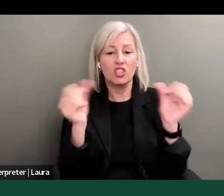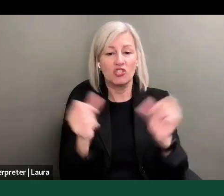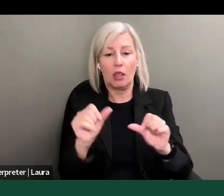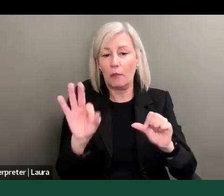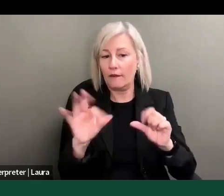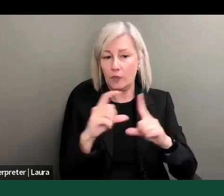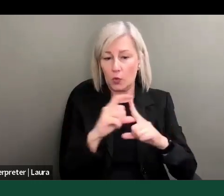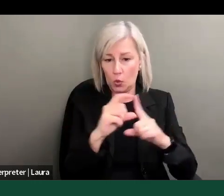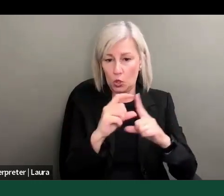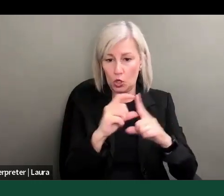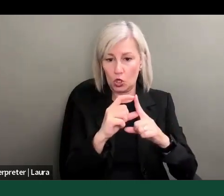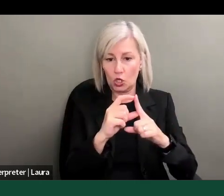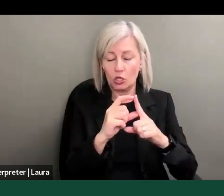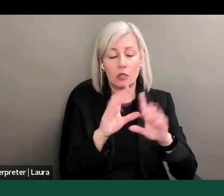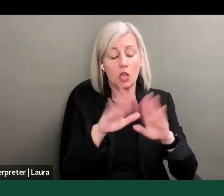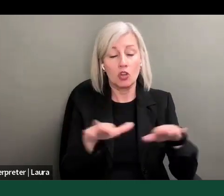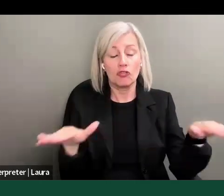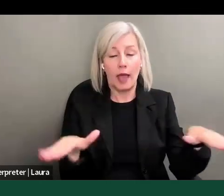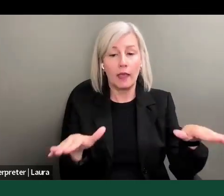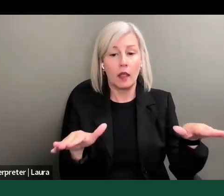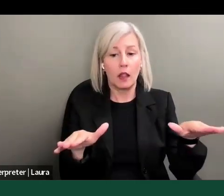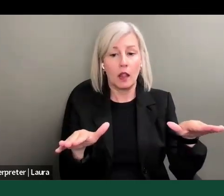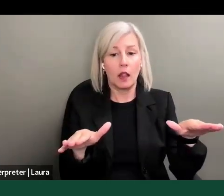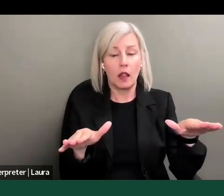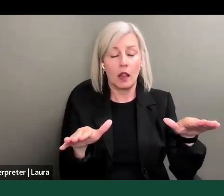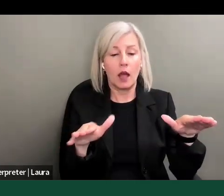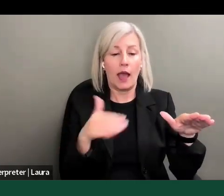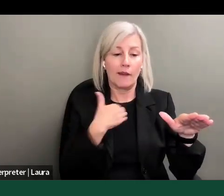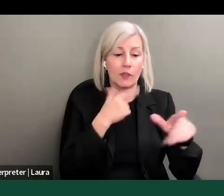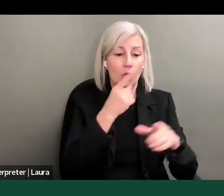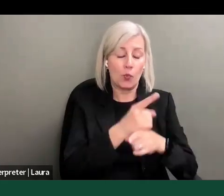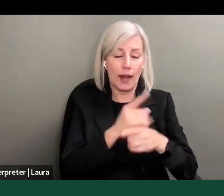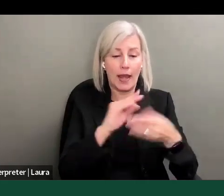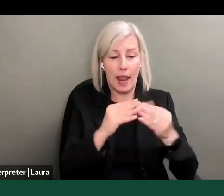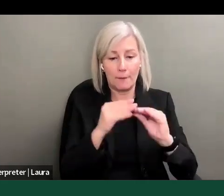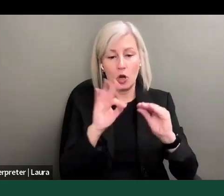So does the child produce the right number of syllables with perhaps the right